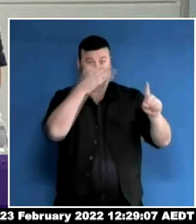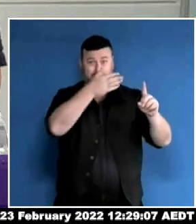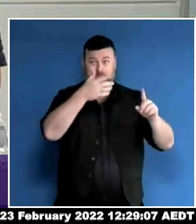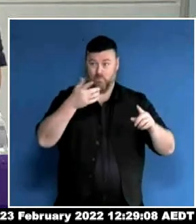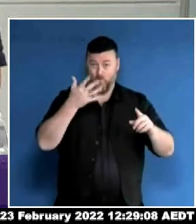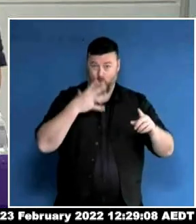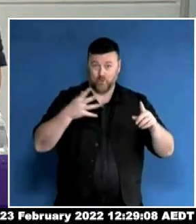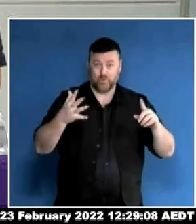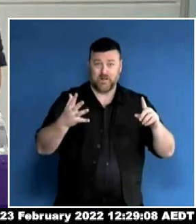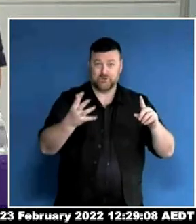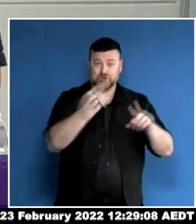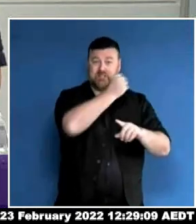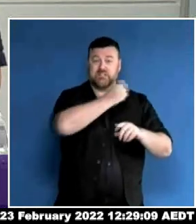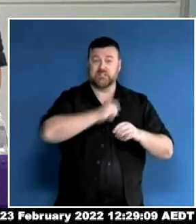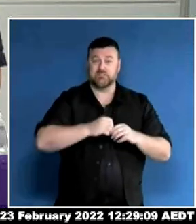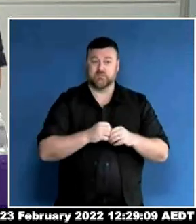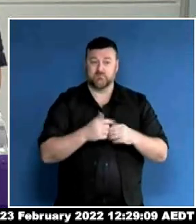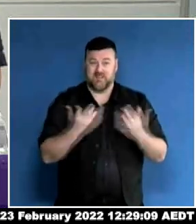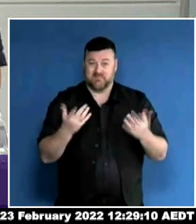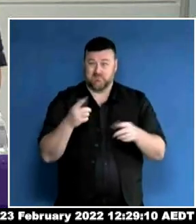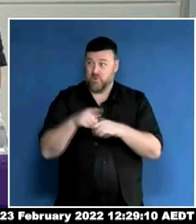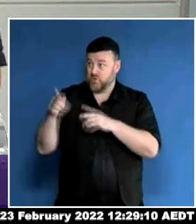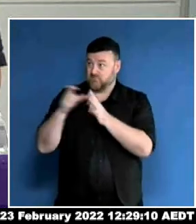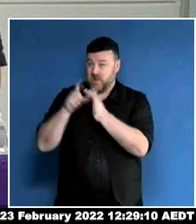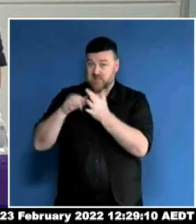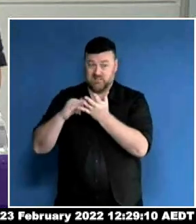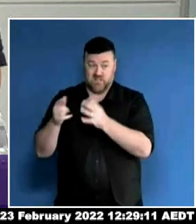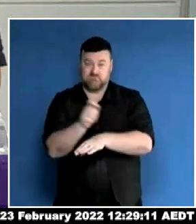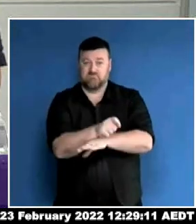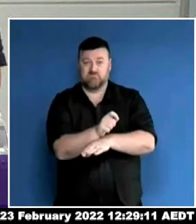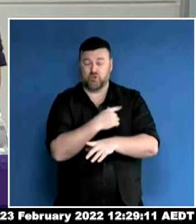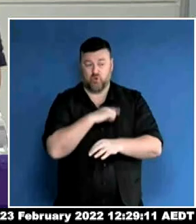When a young disabled person talks to an older person who is going to help them find